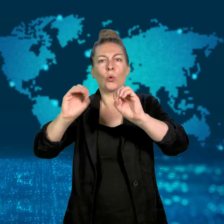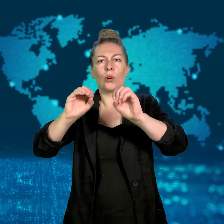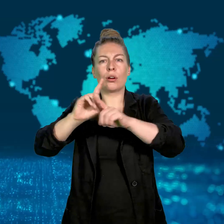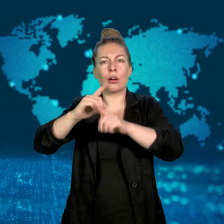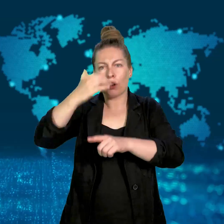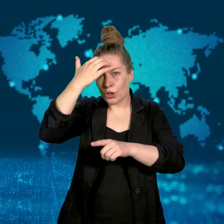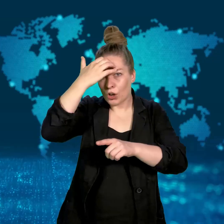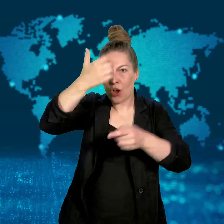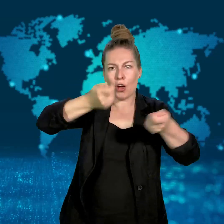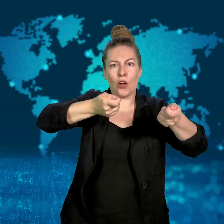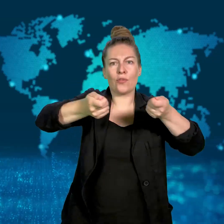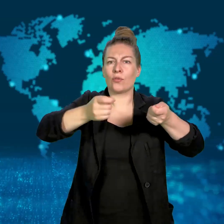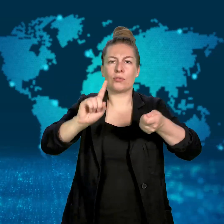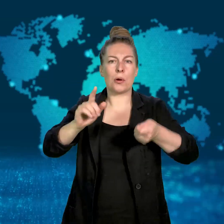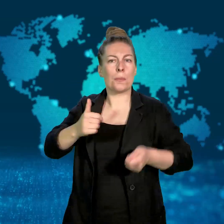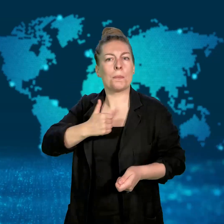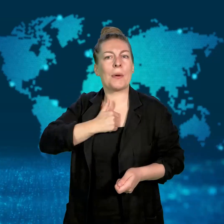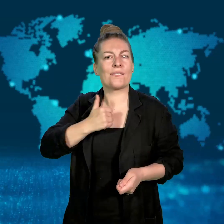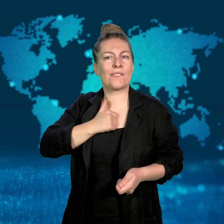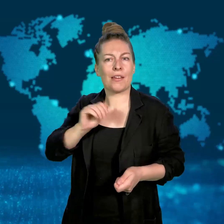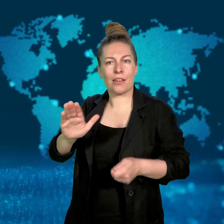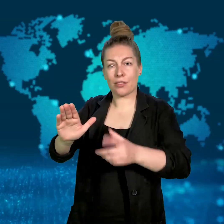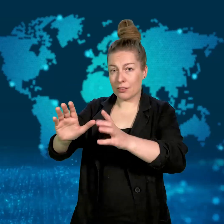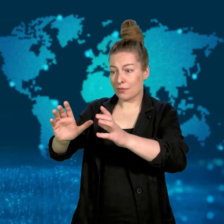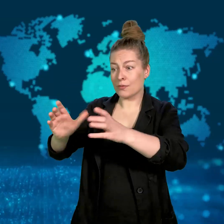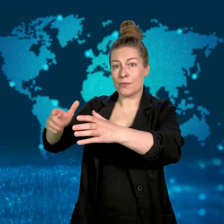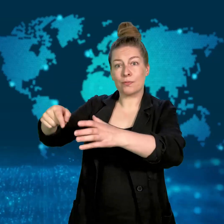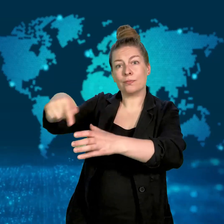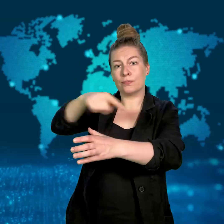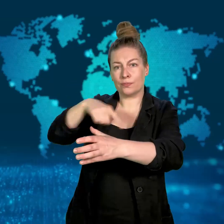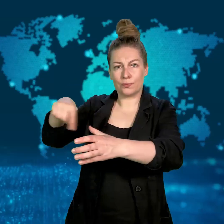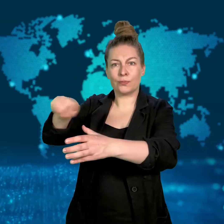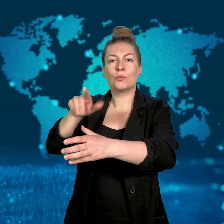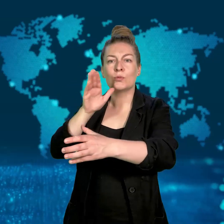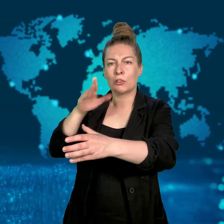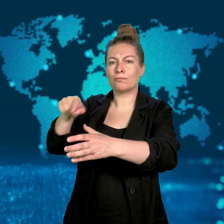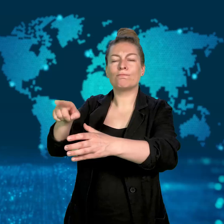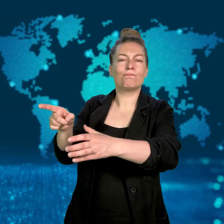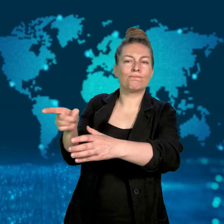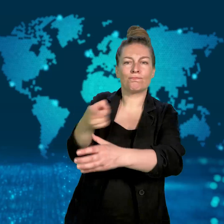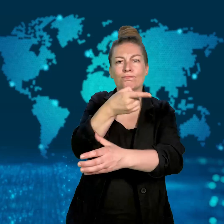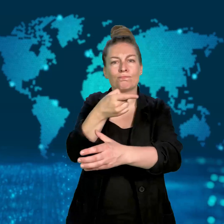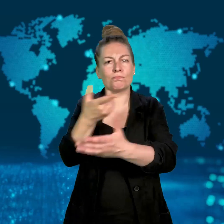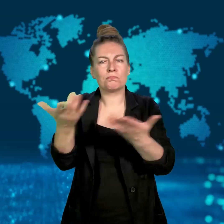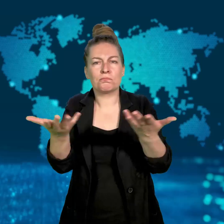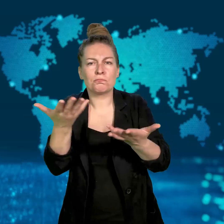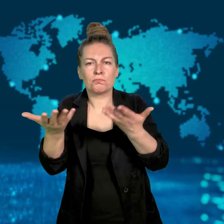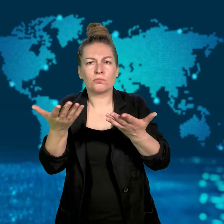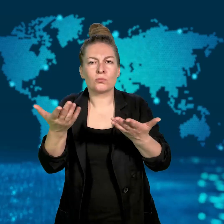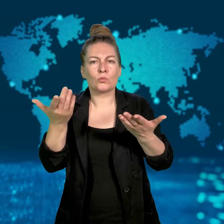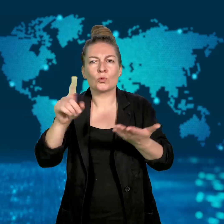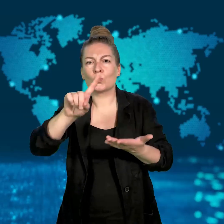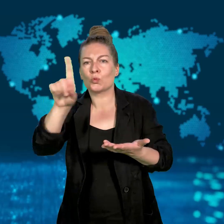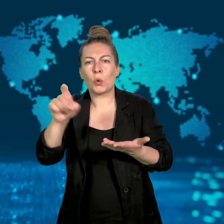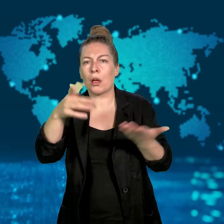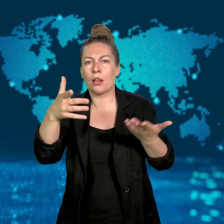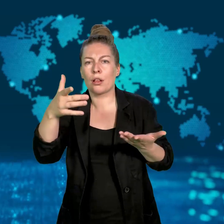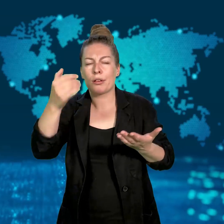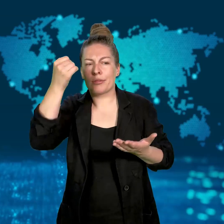the deaths of civilians in the area of the strike."